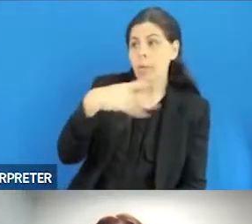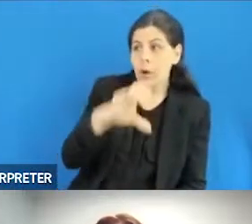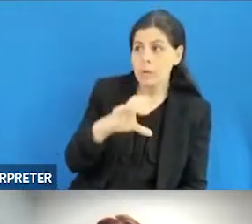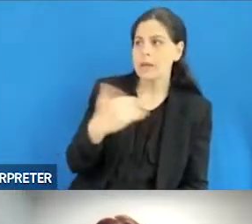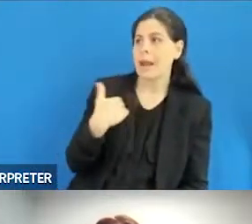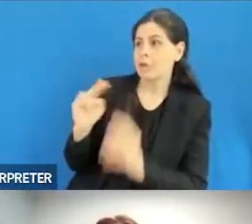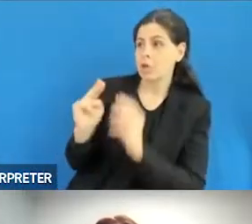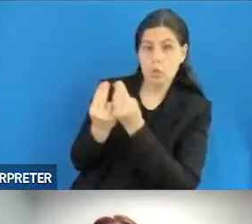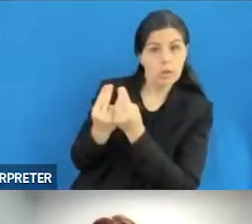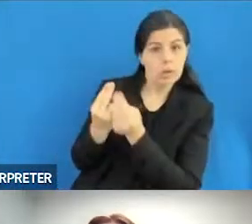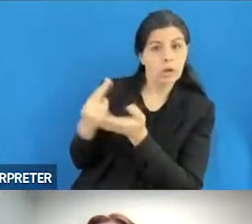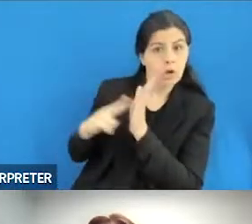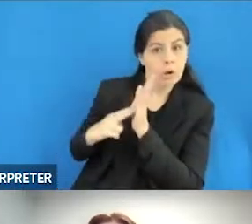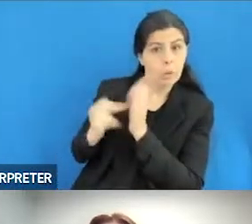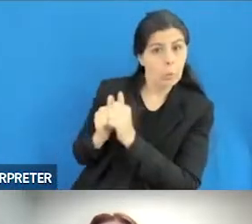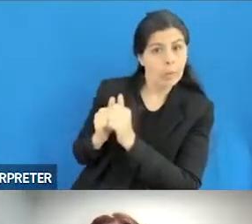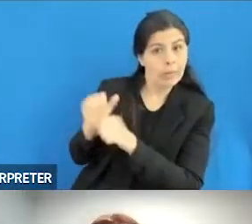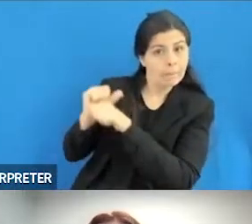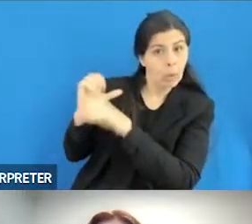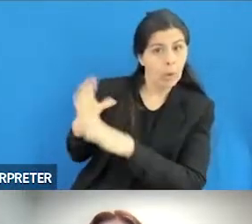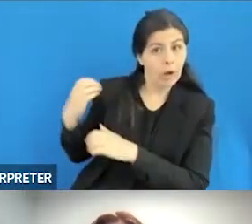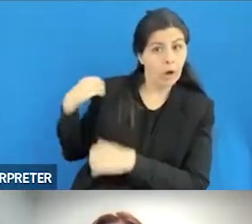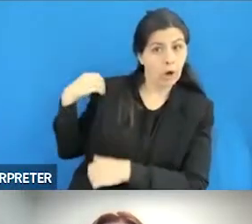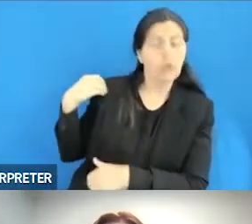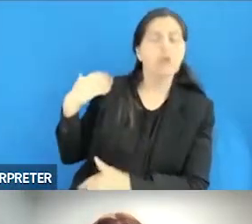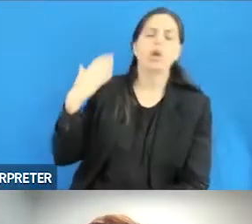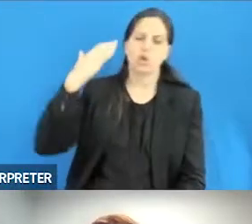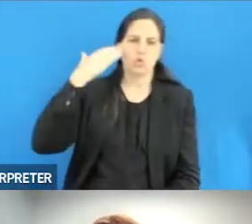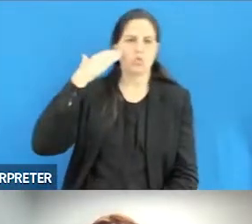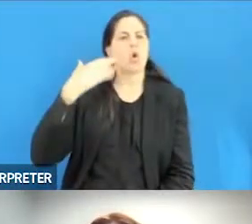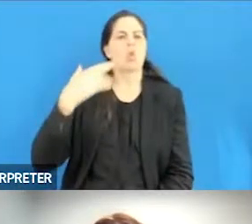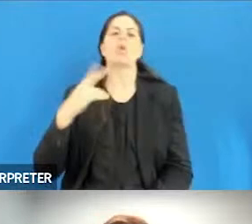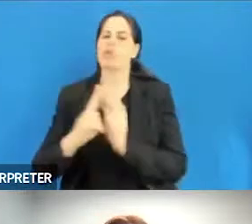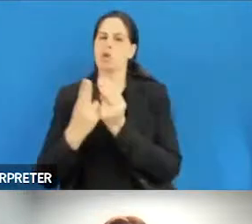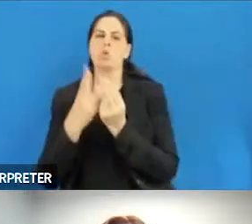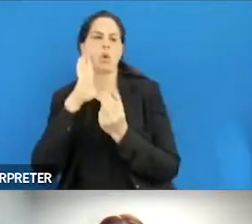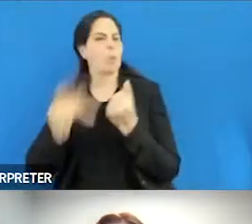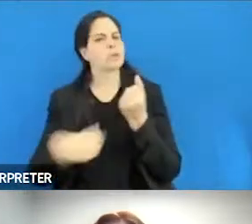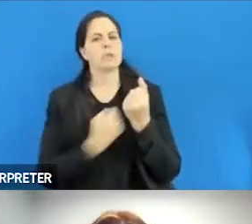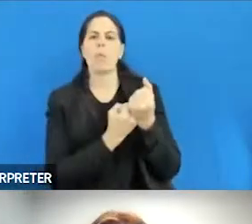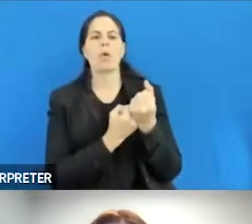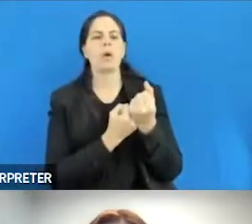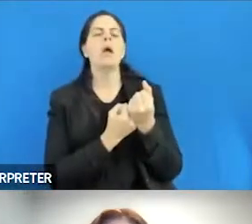means that you can be secure in the knowledge that the union has your back and will enforce the terms of your agreement,